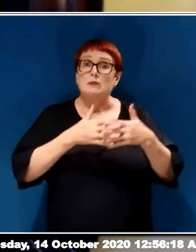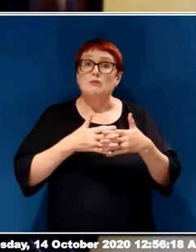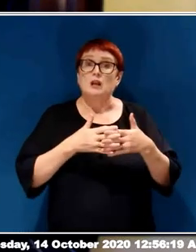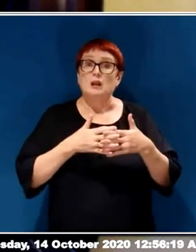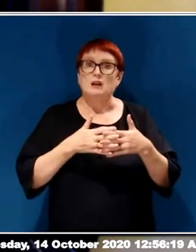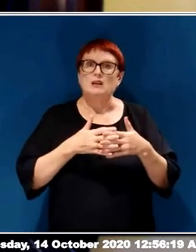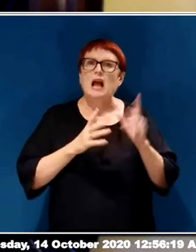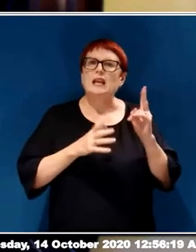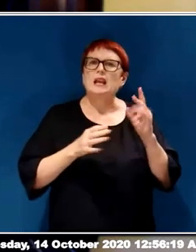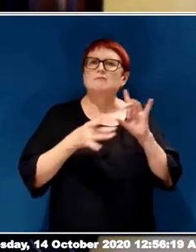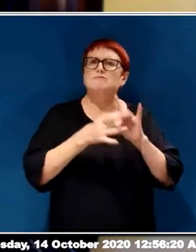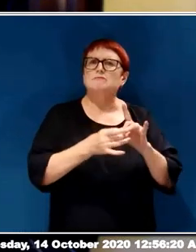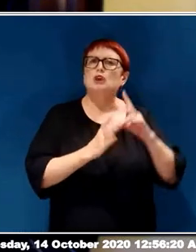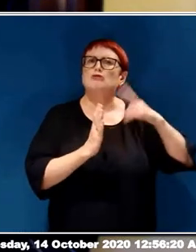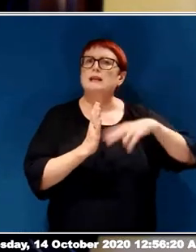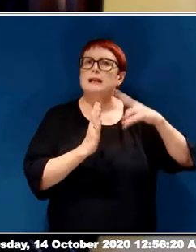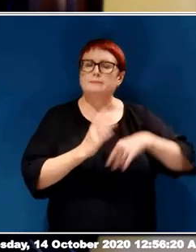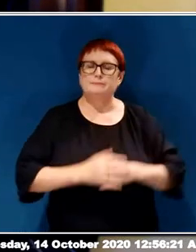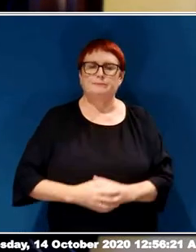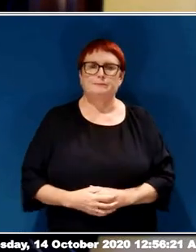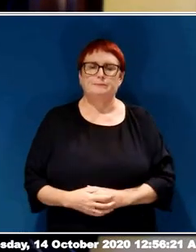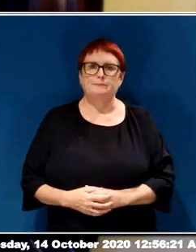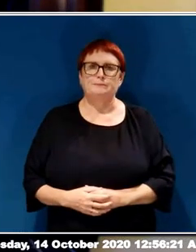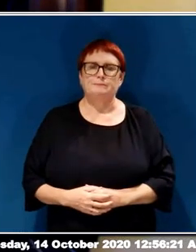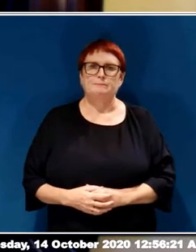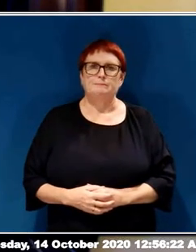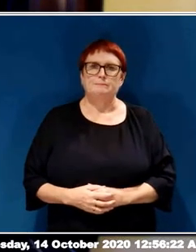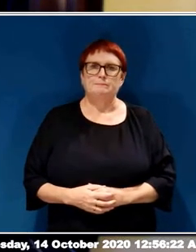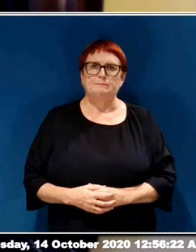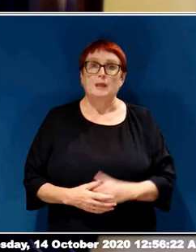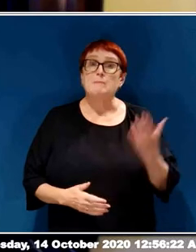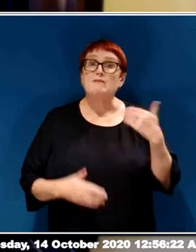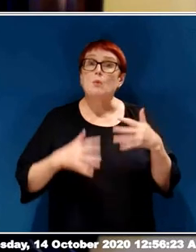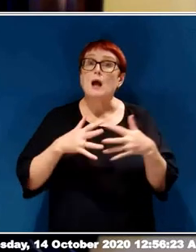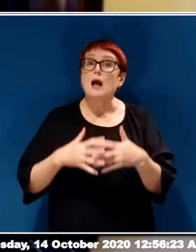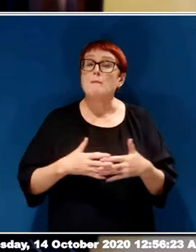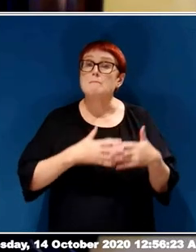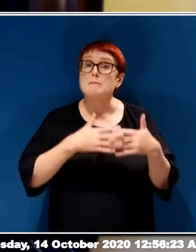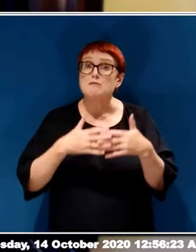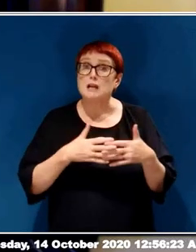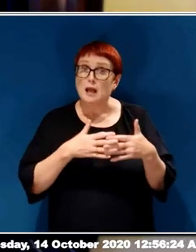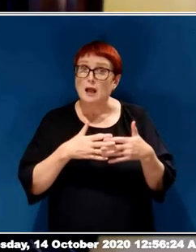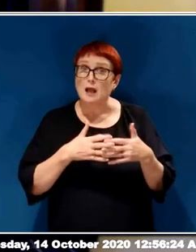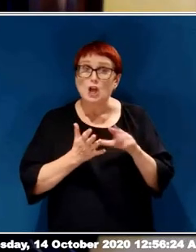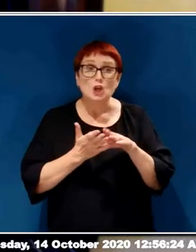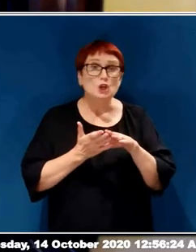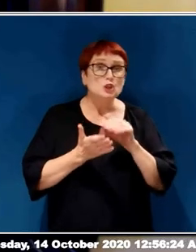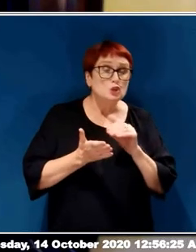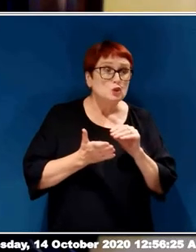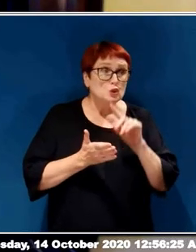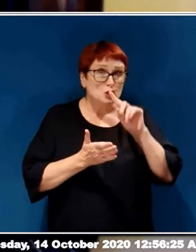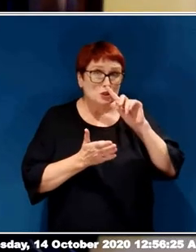to be eligible for special educational services if they had what was called an